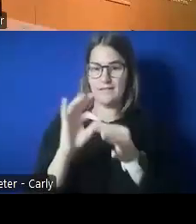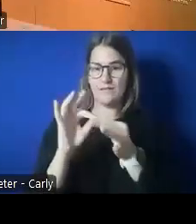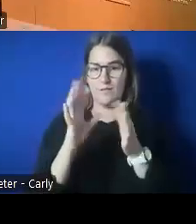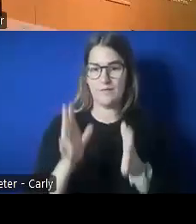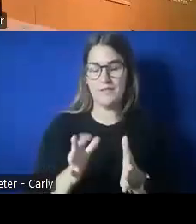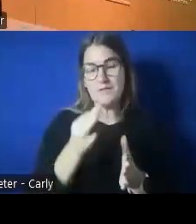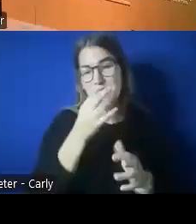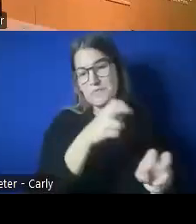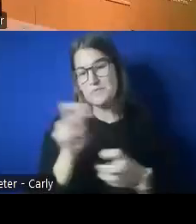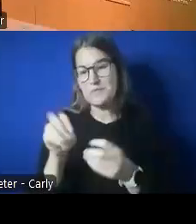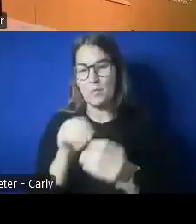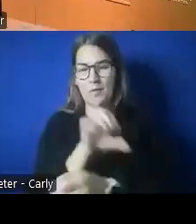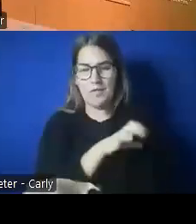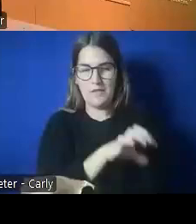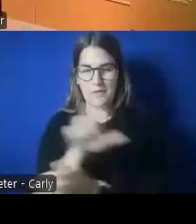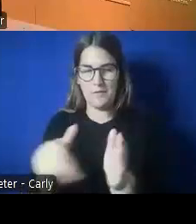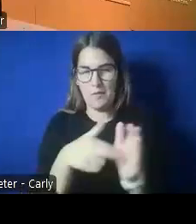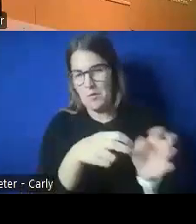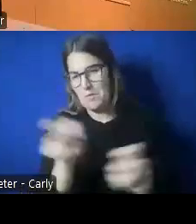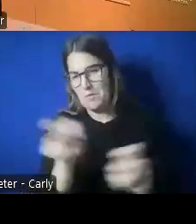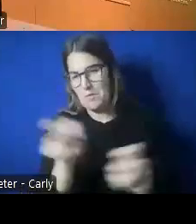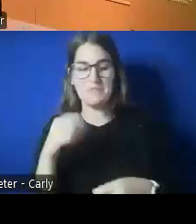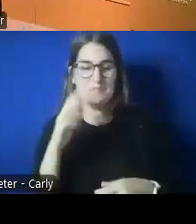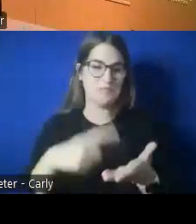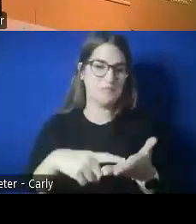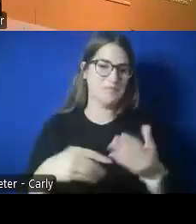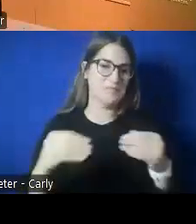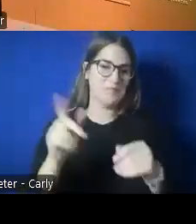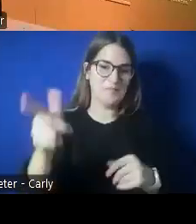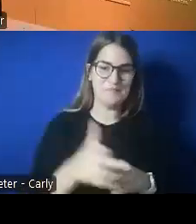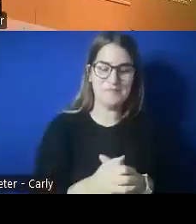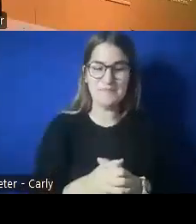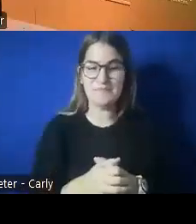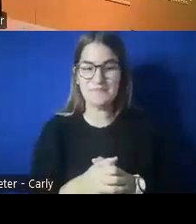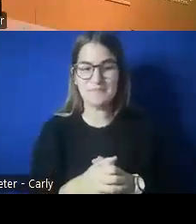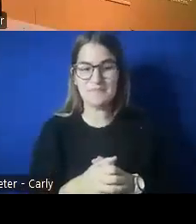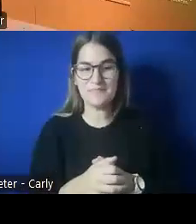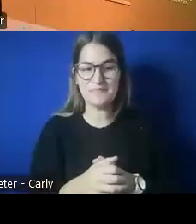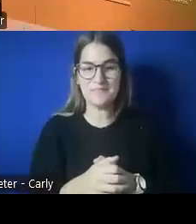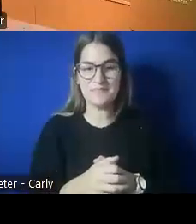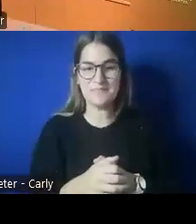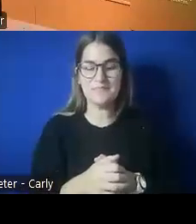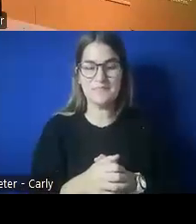into a more clinical role which we'll be talking about a little bit um and in addition um her um